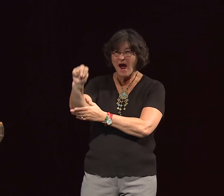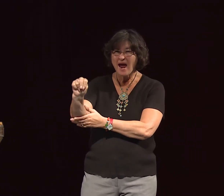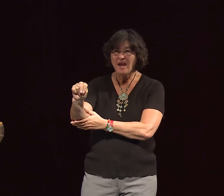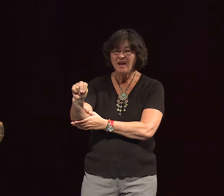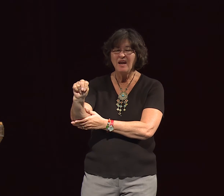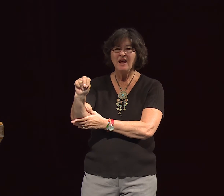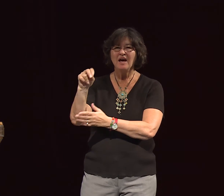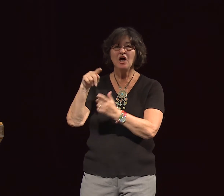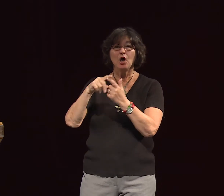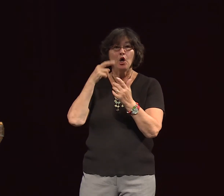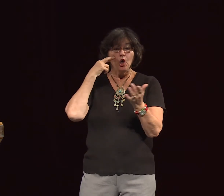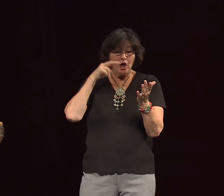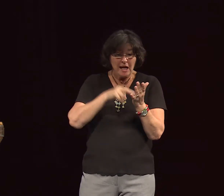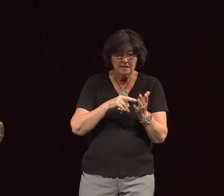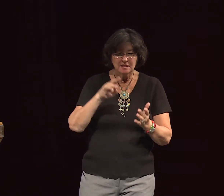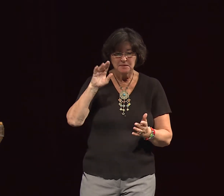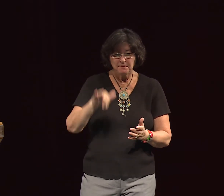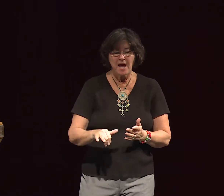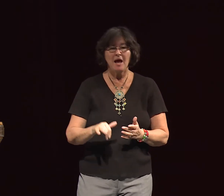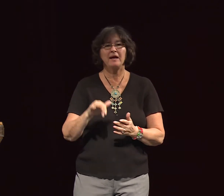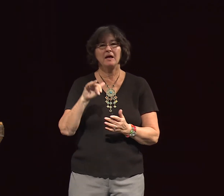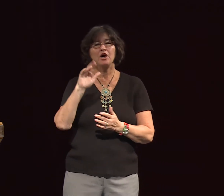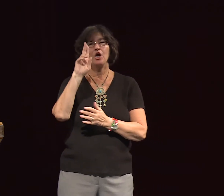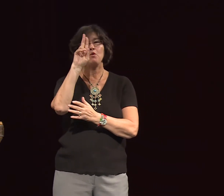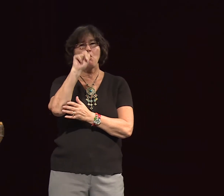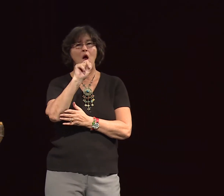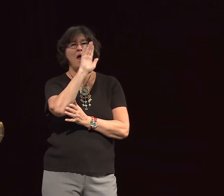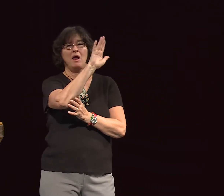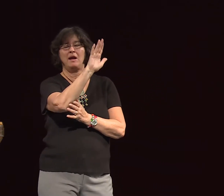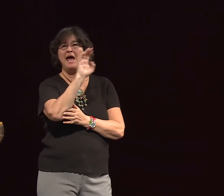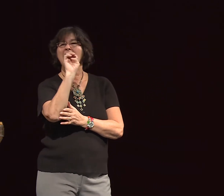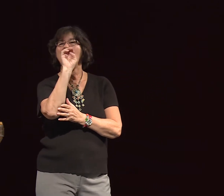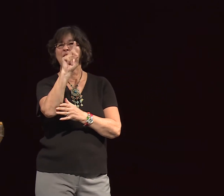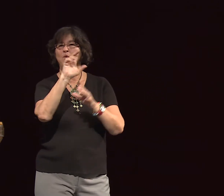This was recognized by the United Nations